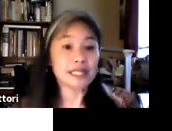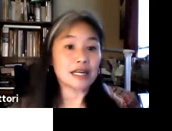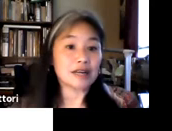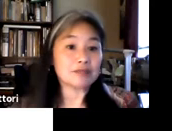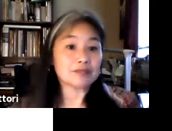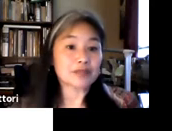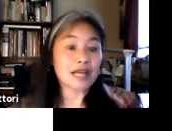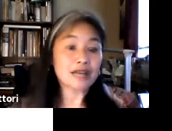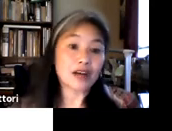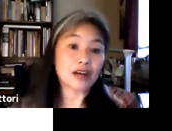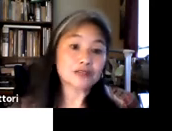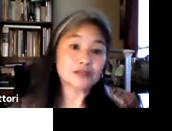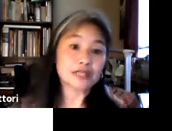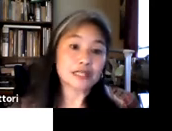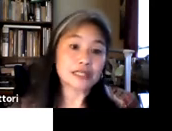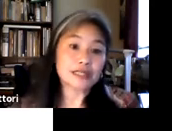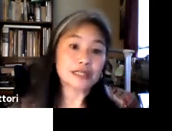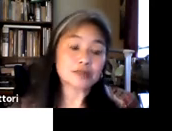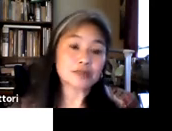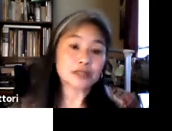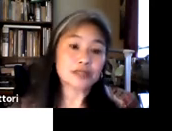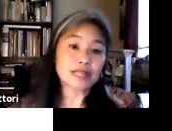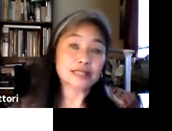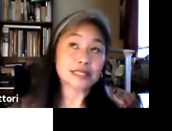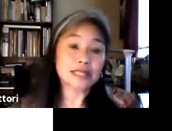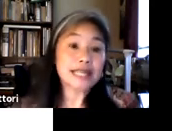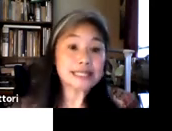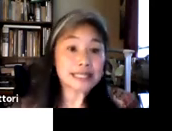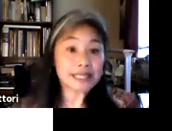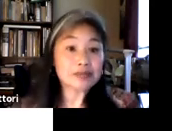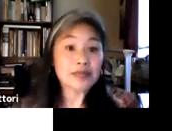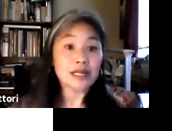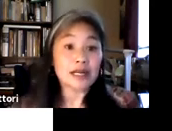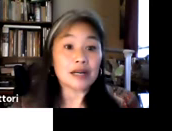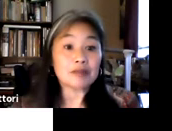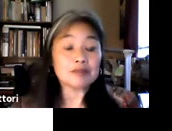know, she came all the way to Arkansas. But then at this point, she was shipped back to California with her husband and